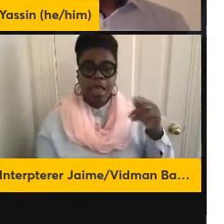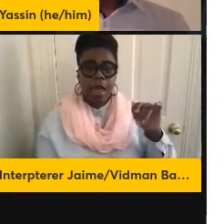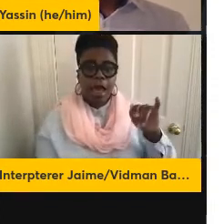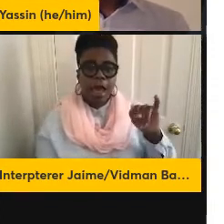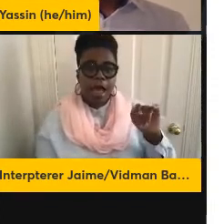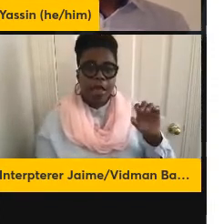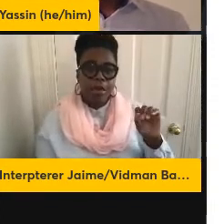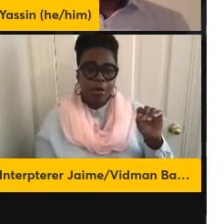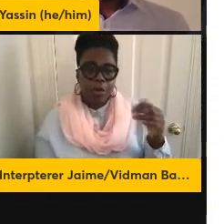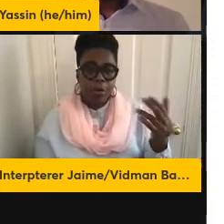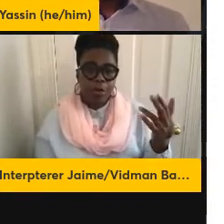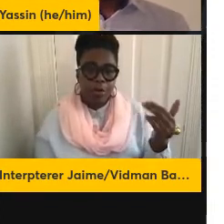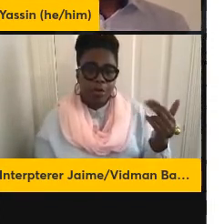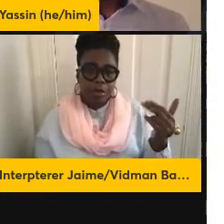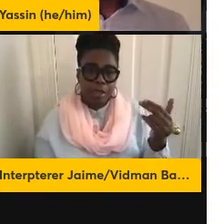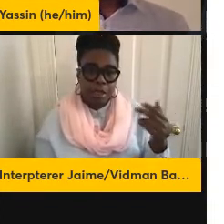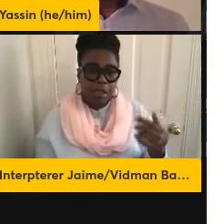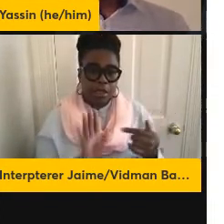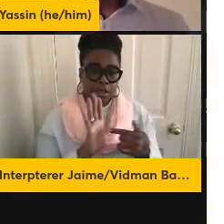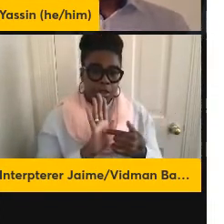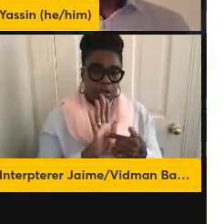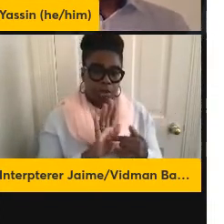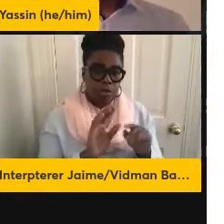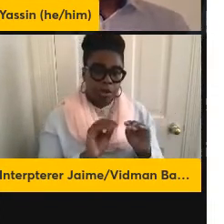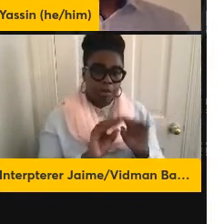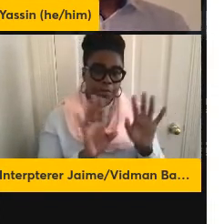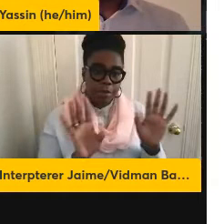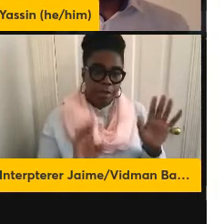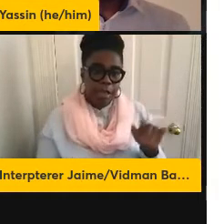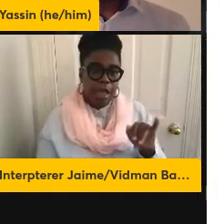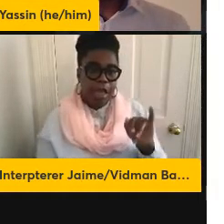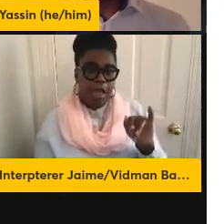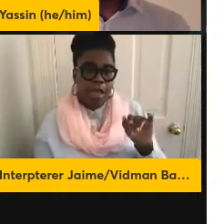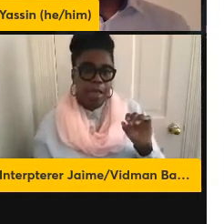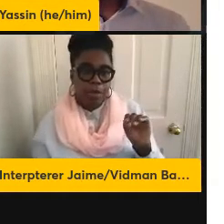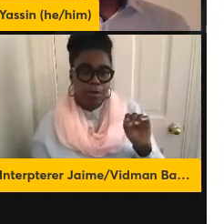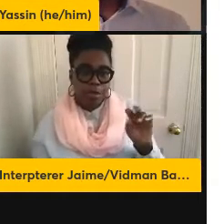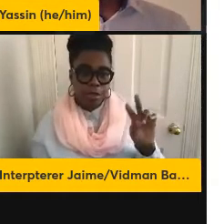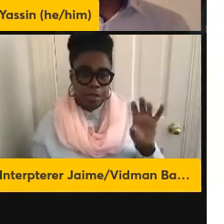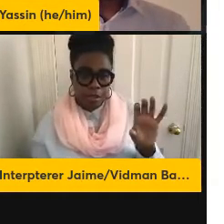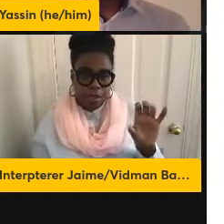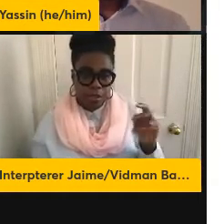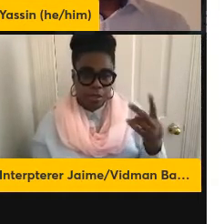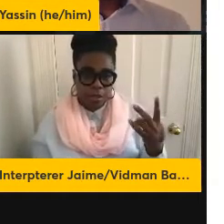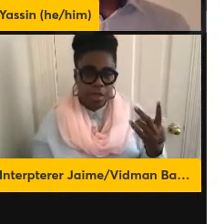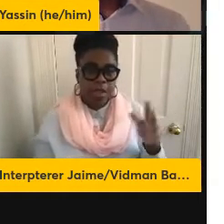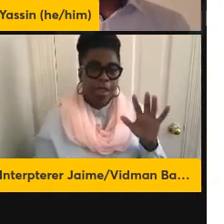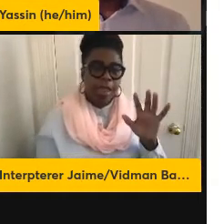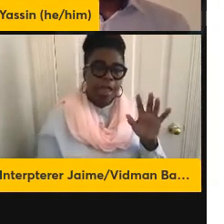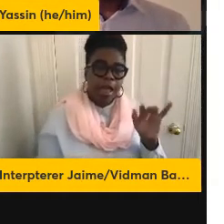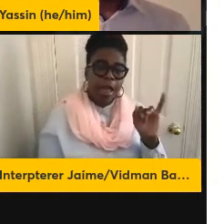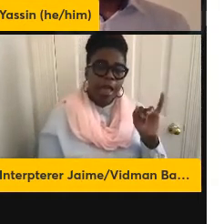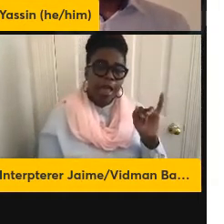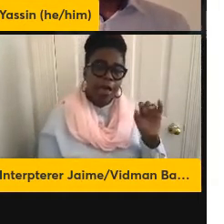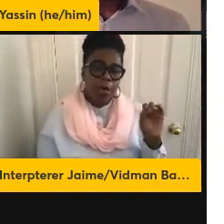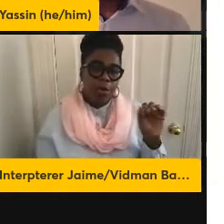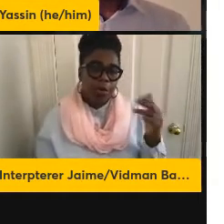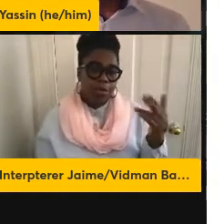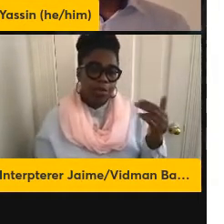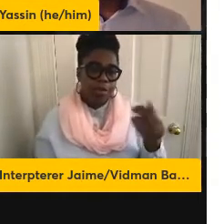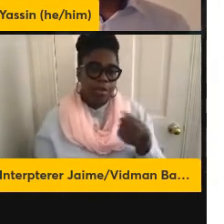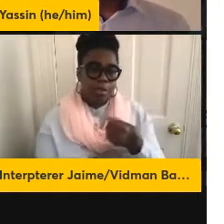thing that is was apparent to us is that IOC tools increase their io 13 production, as evidenced by actually the increase in